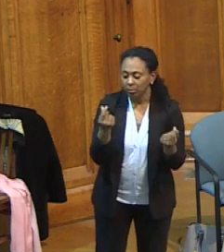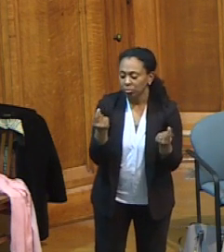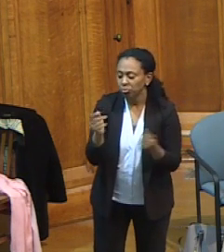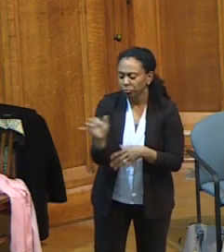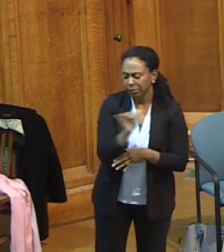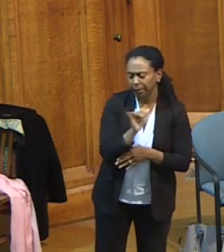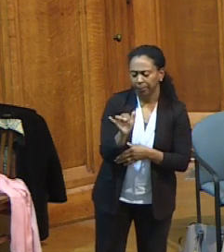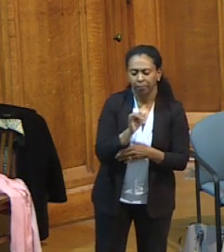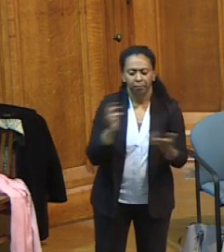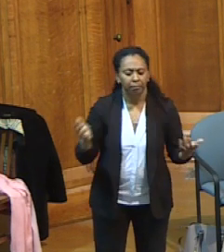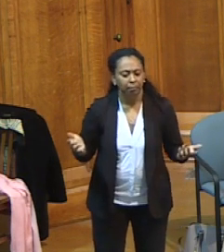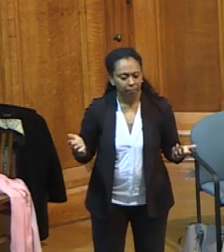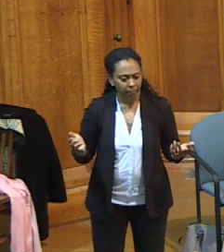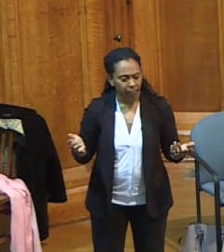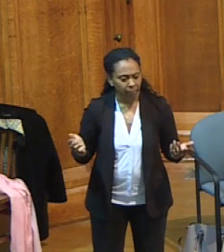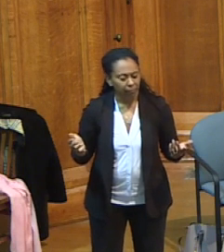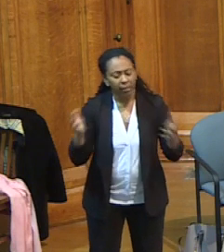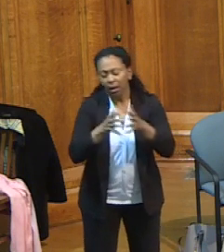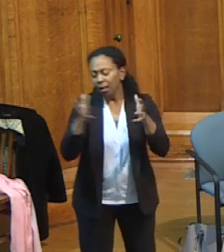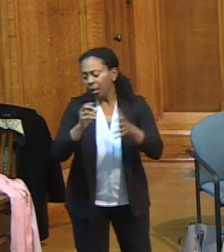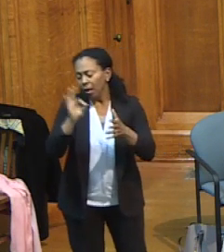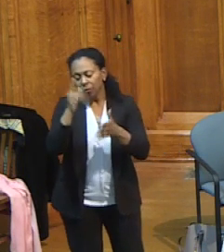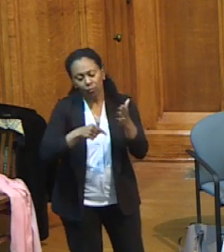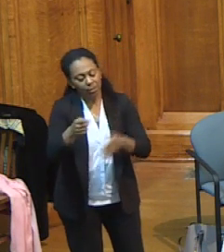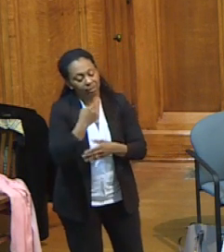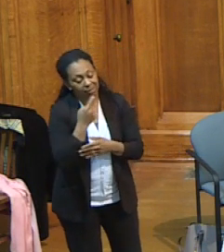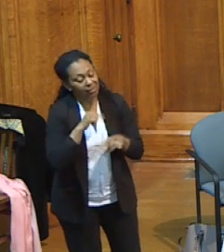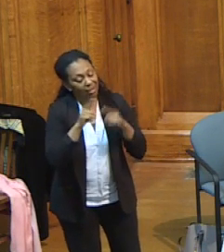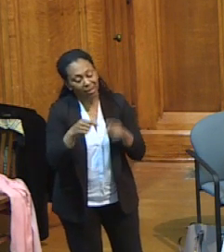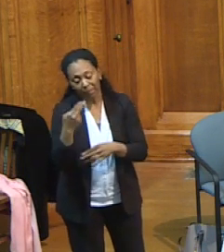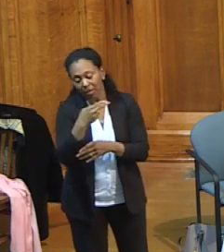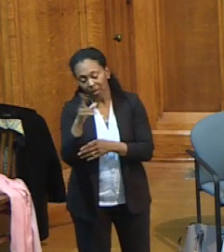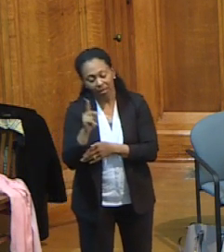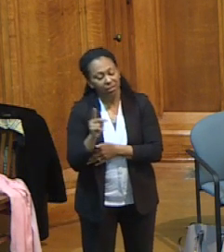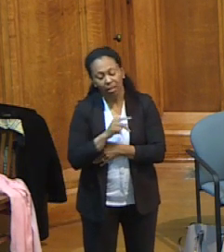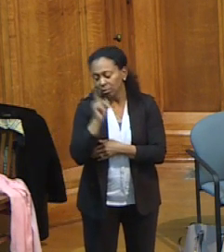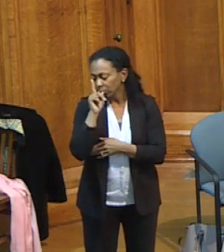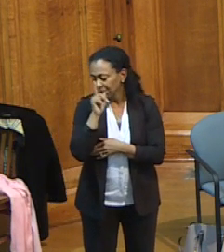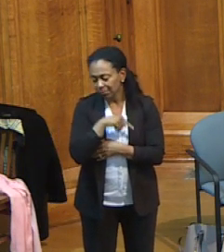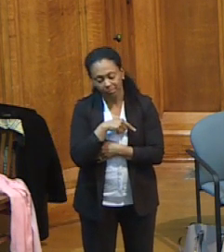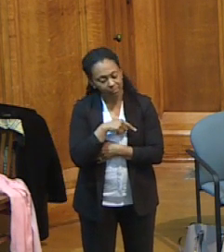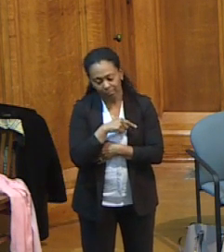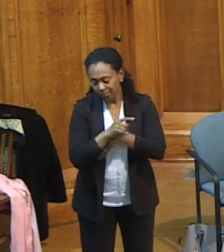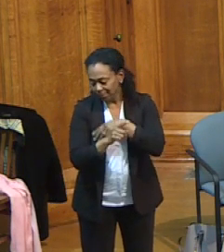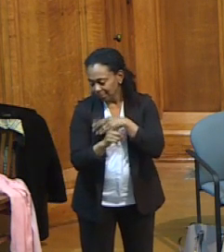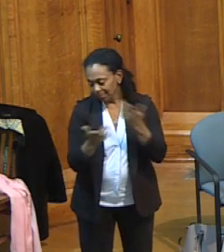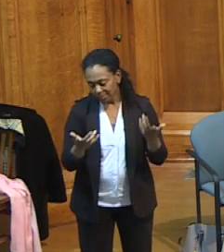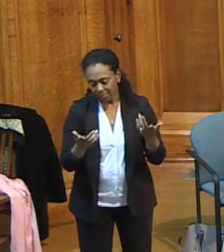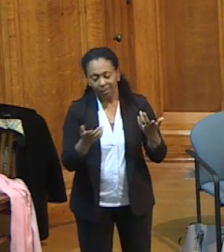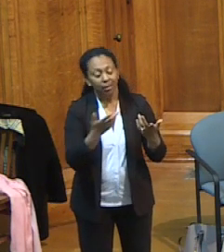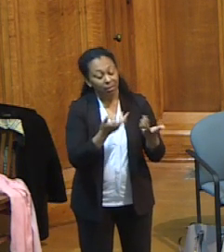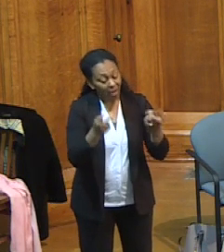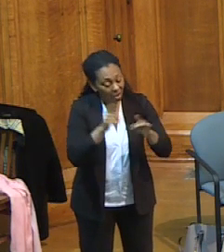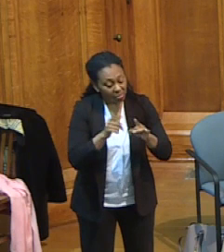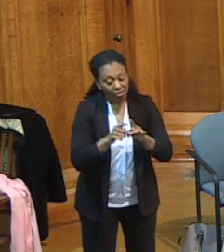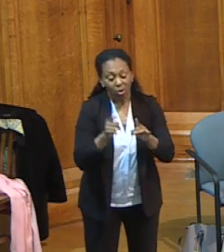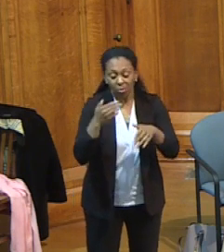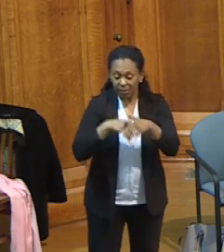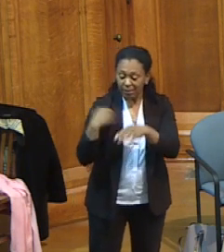But lots of what he said about Helen was false. It also turns out in history that when Helen was very young